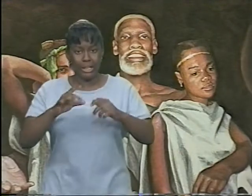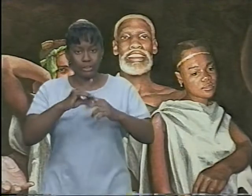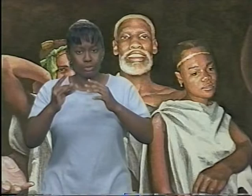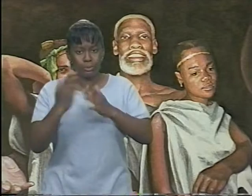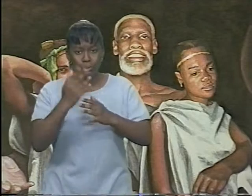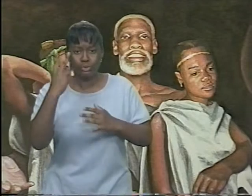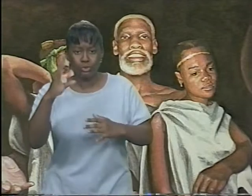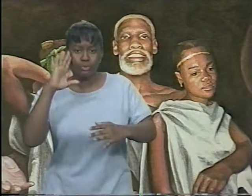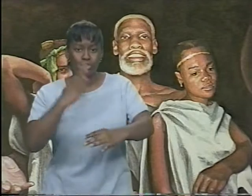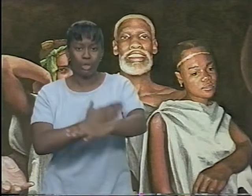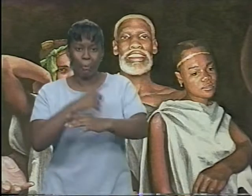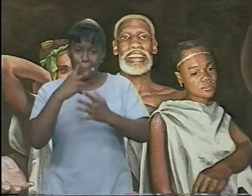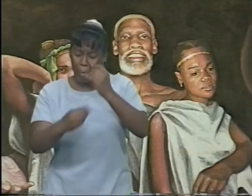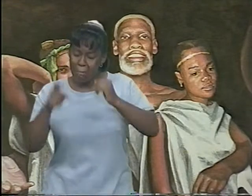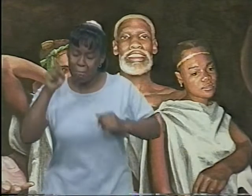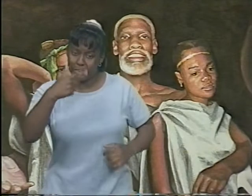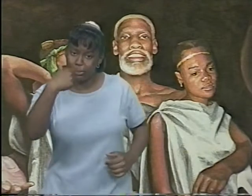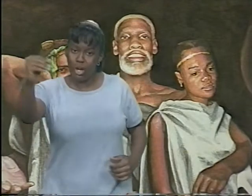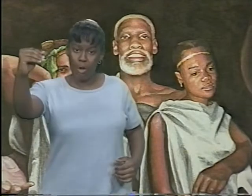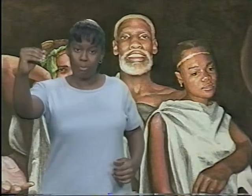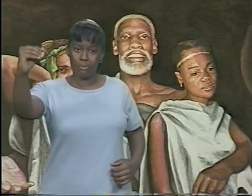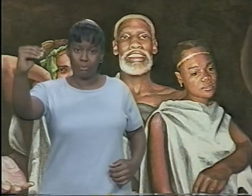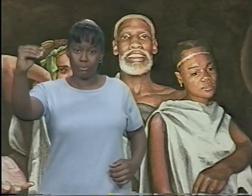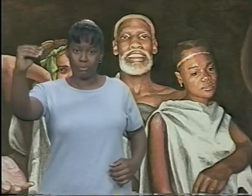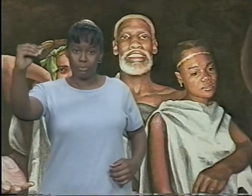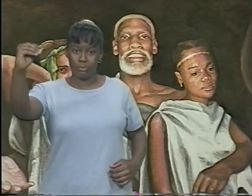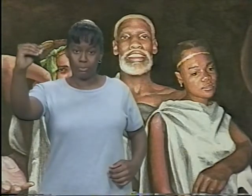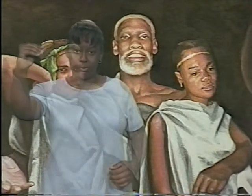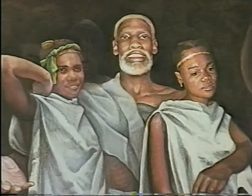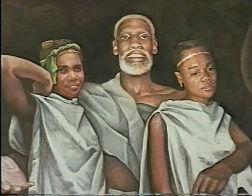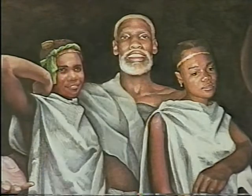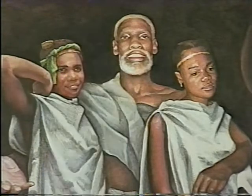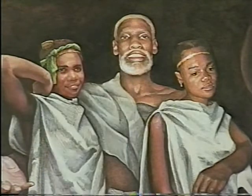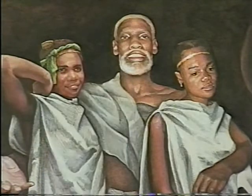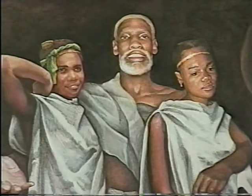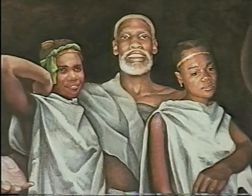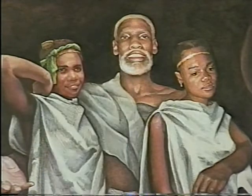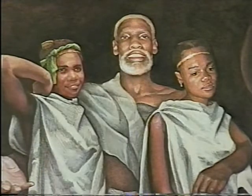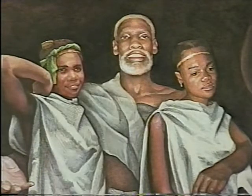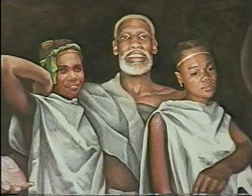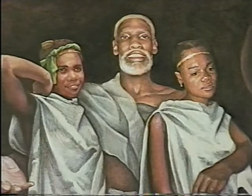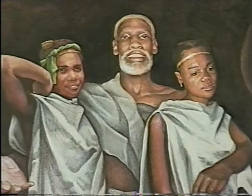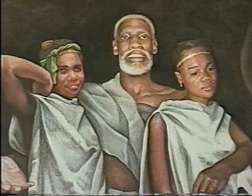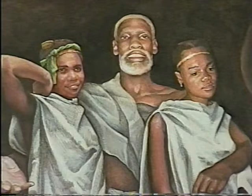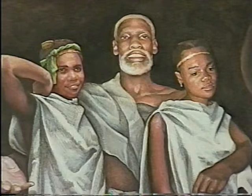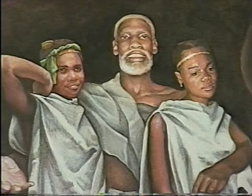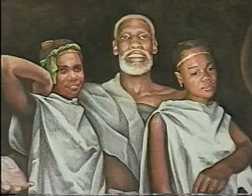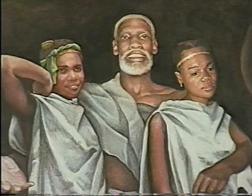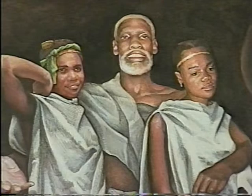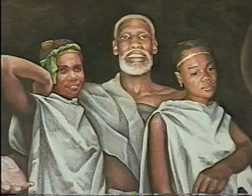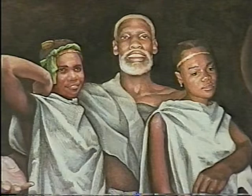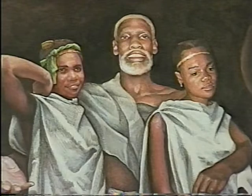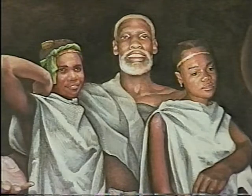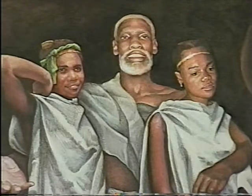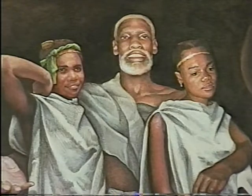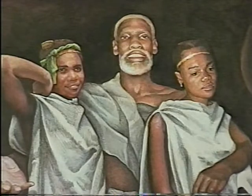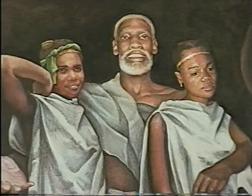"The king has asked for the most worthy and the most beautiful. No, Manyara, I cannot send you alone. Only a king can choose between